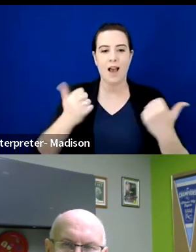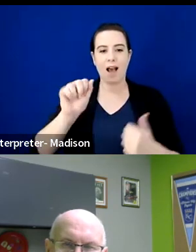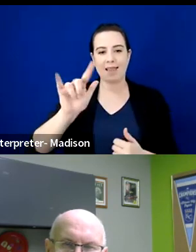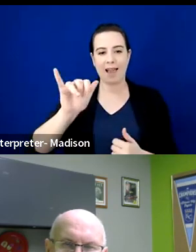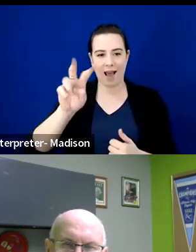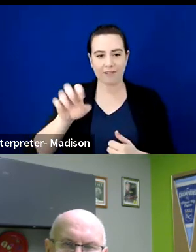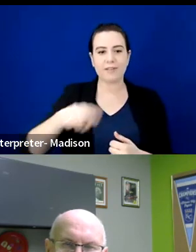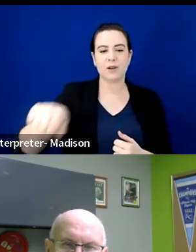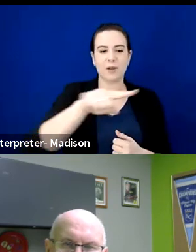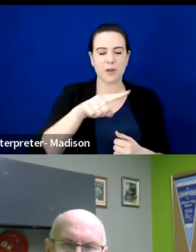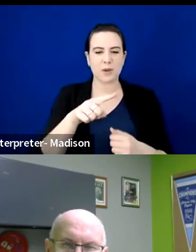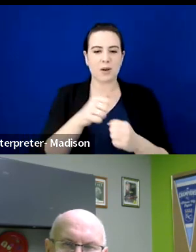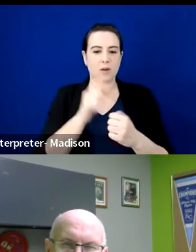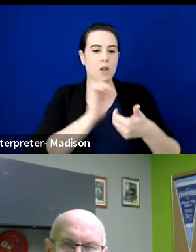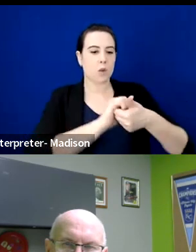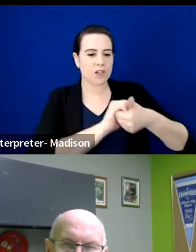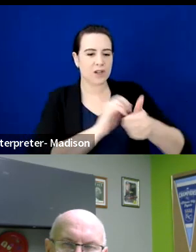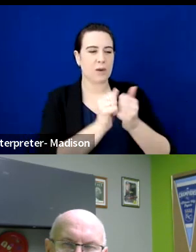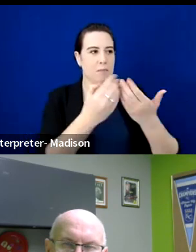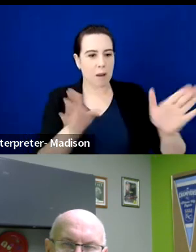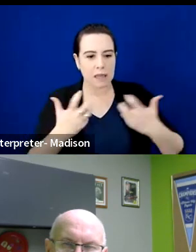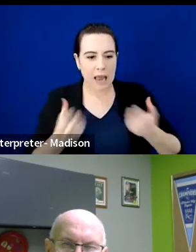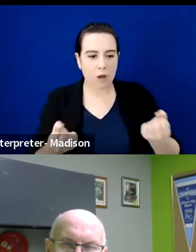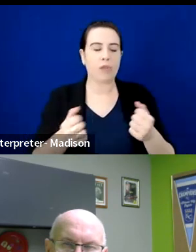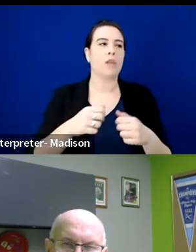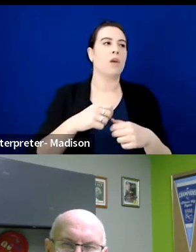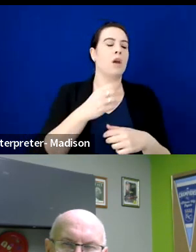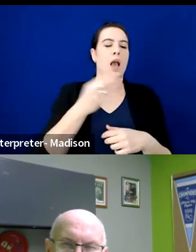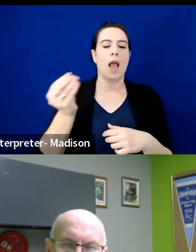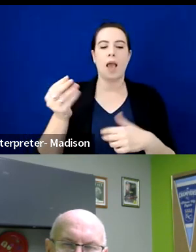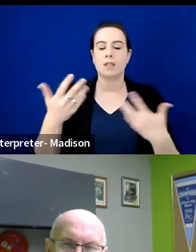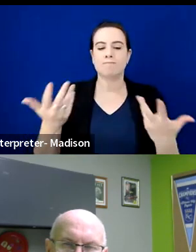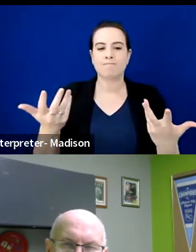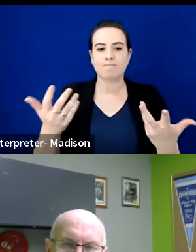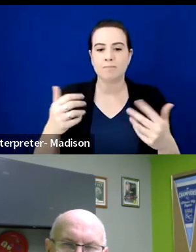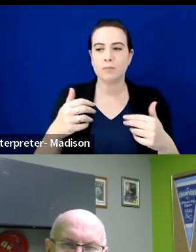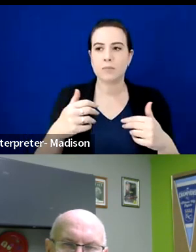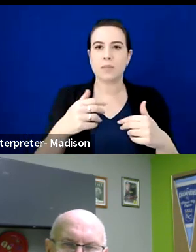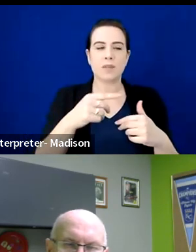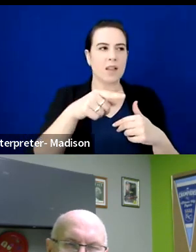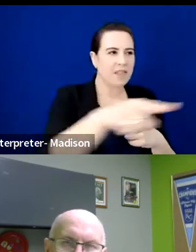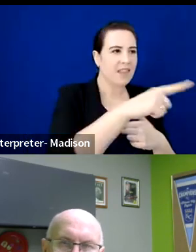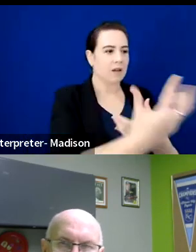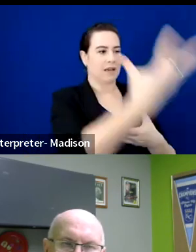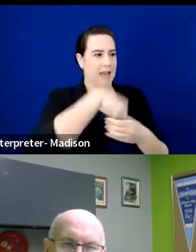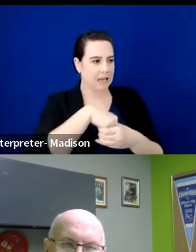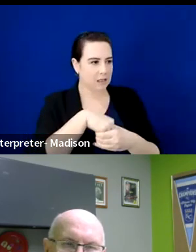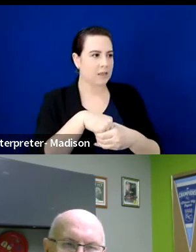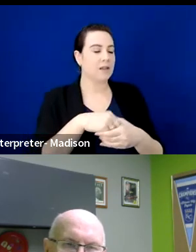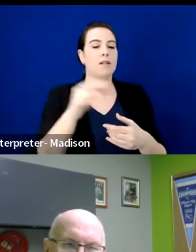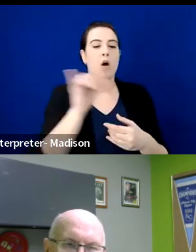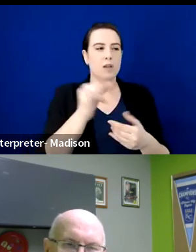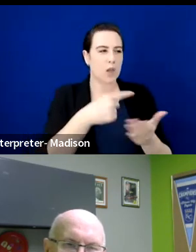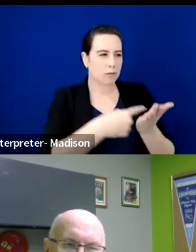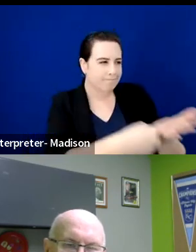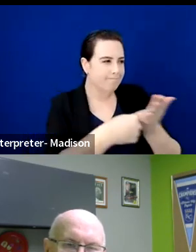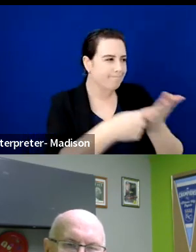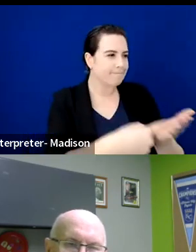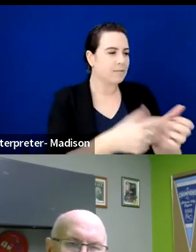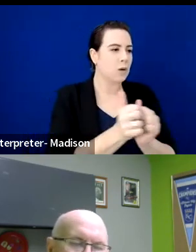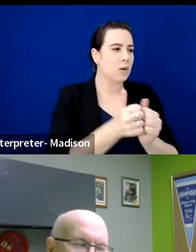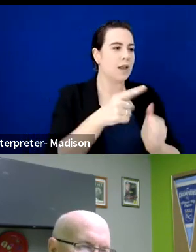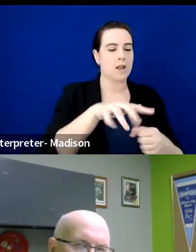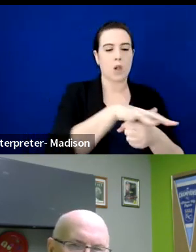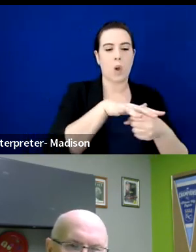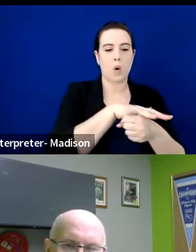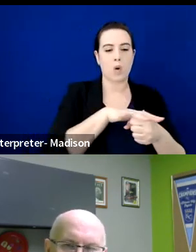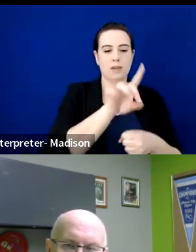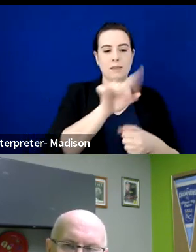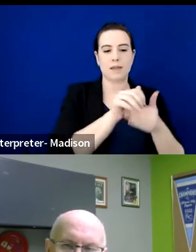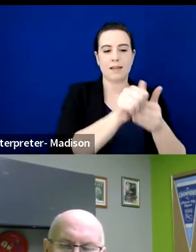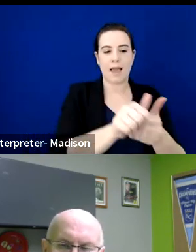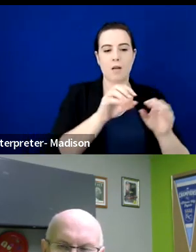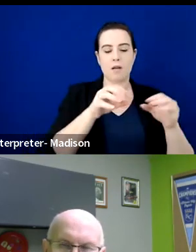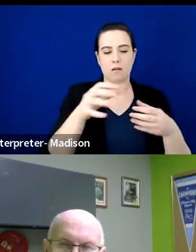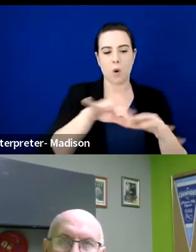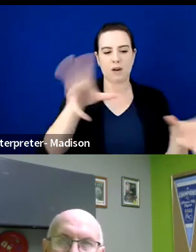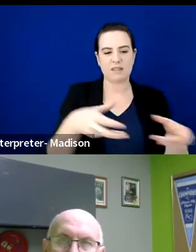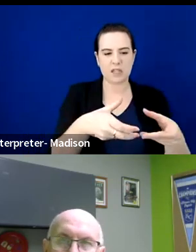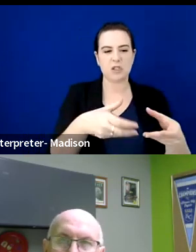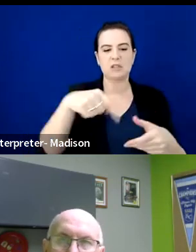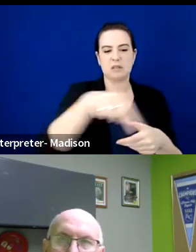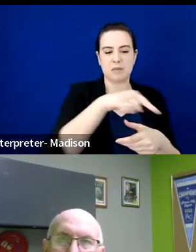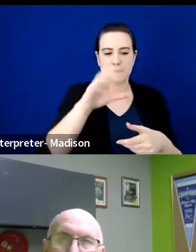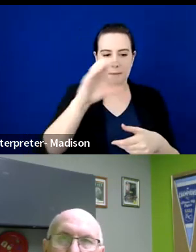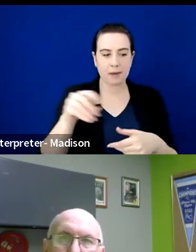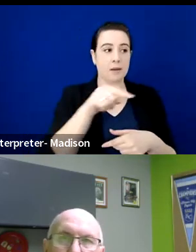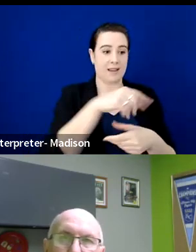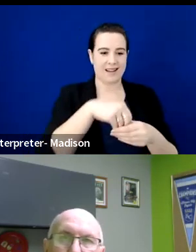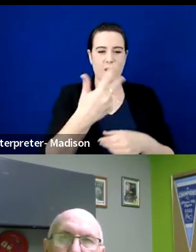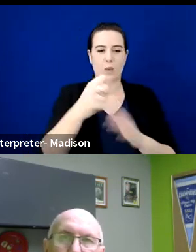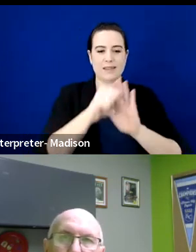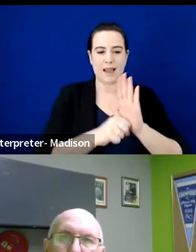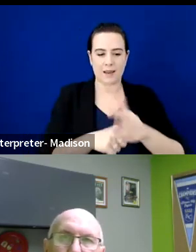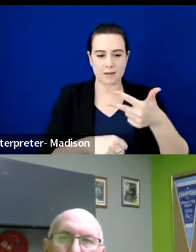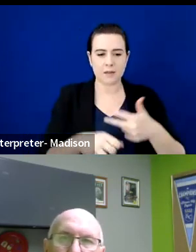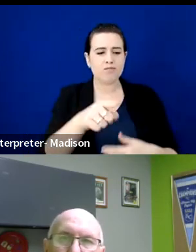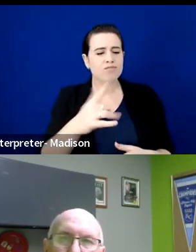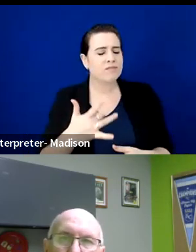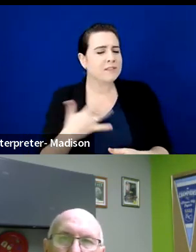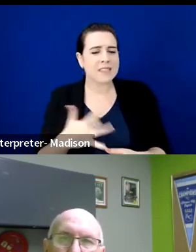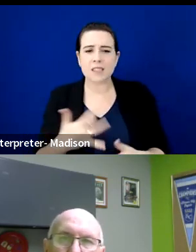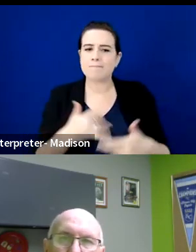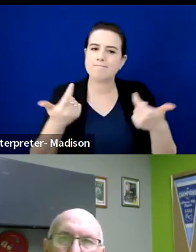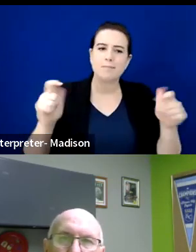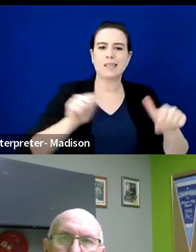I'm wondering, Regina, if you don't mind getting us started with some of your initial thoughts.